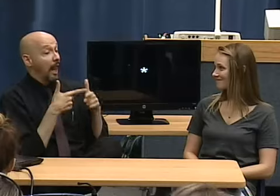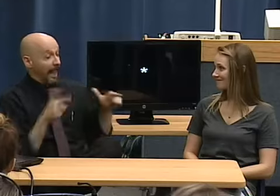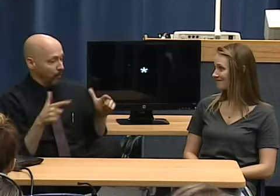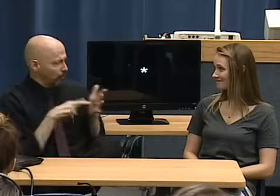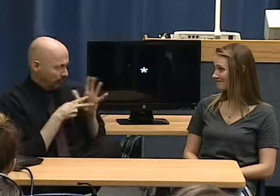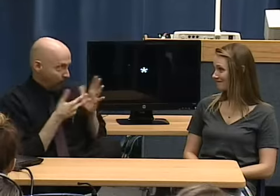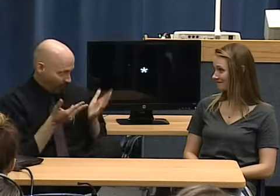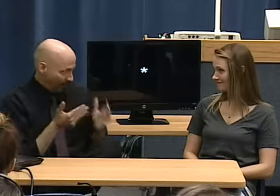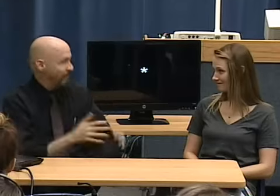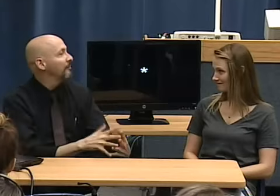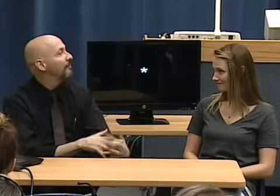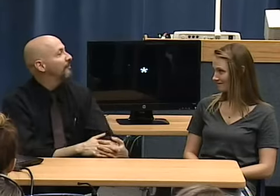What does "language" mean?